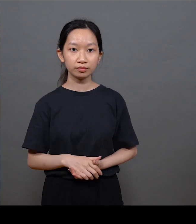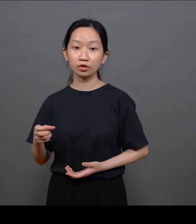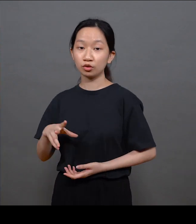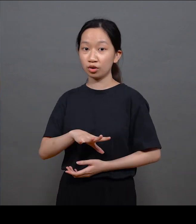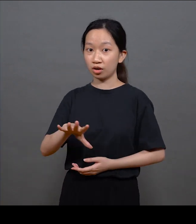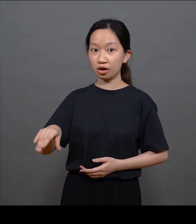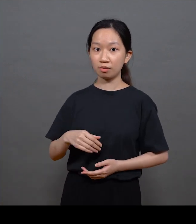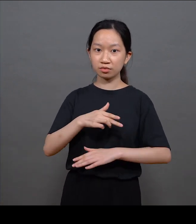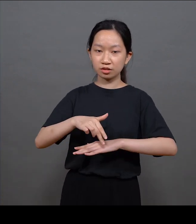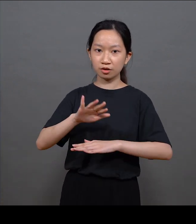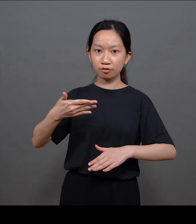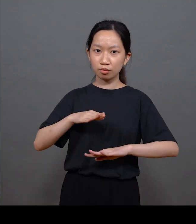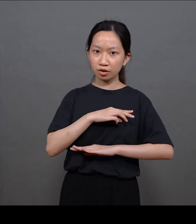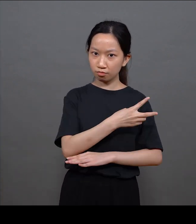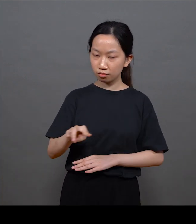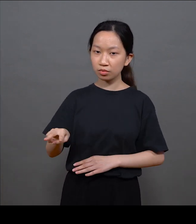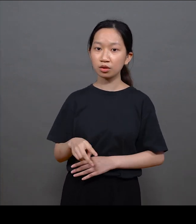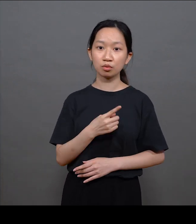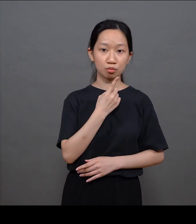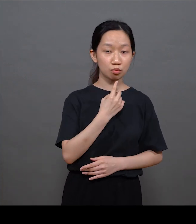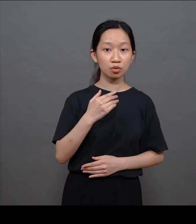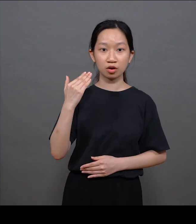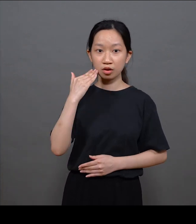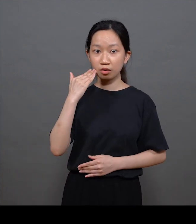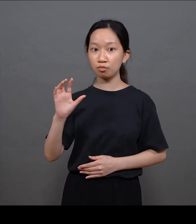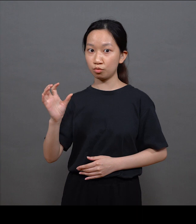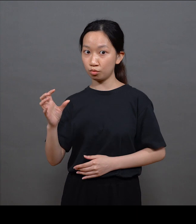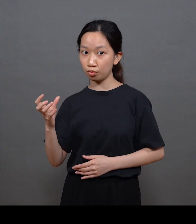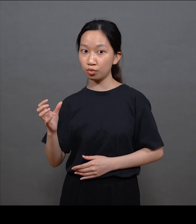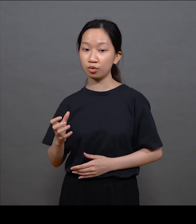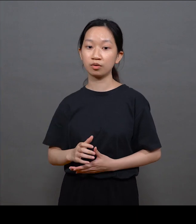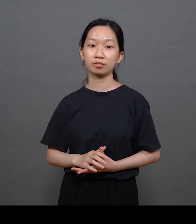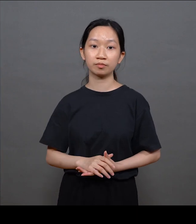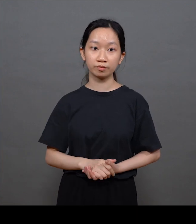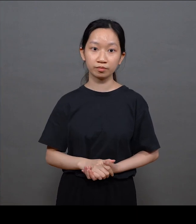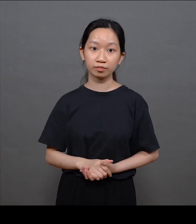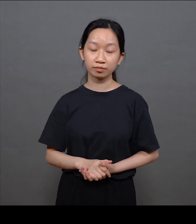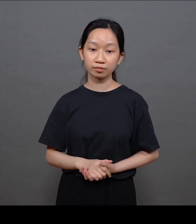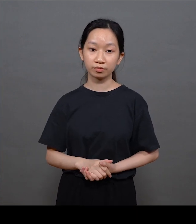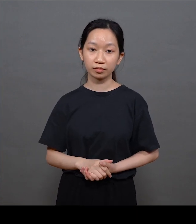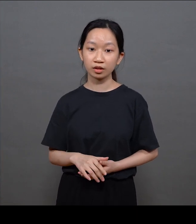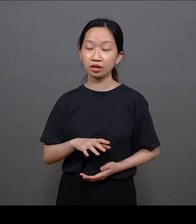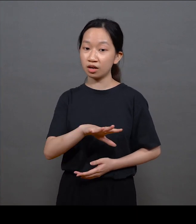They've definitely got this cohesive design language where they focus more on the red and the blue and the yellow